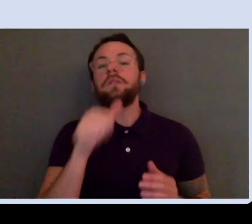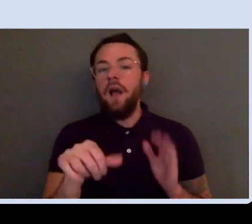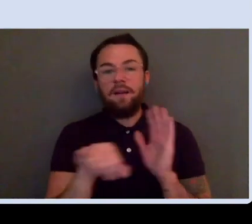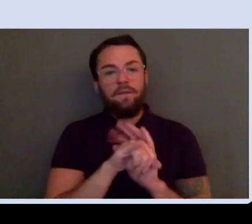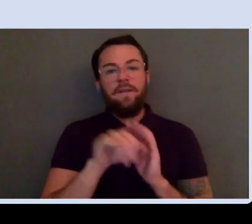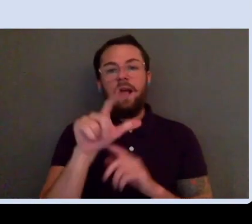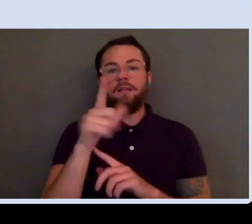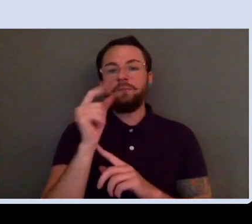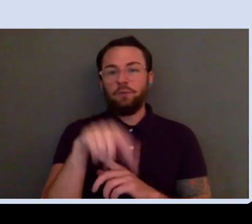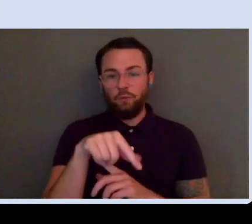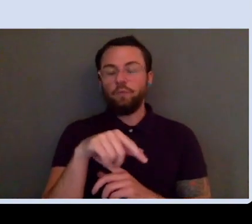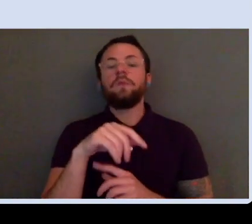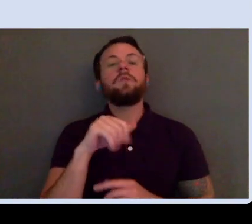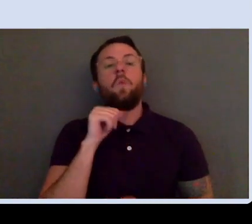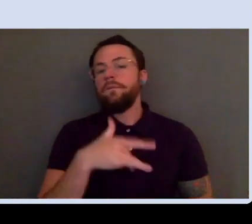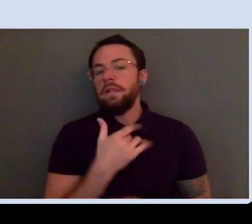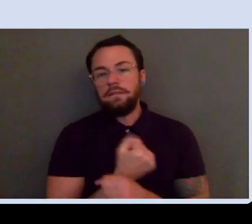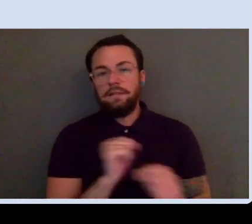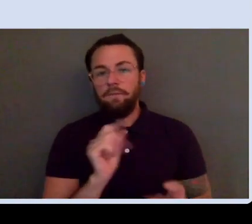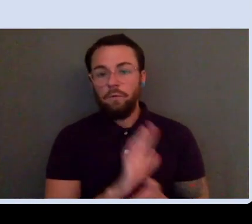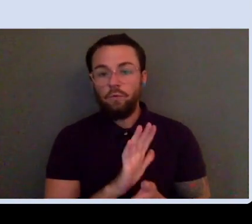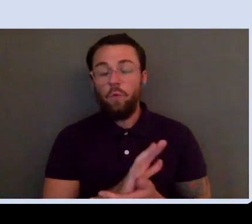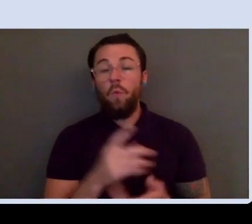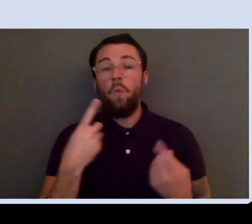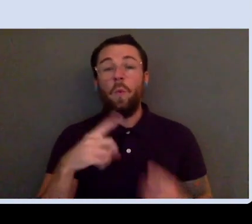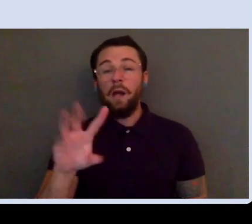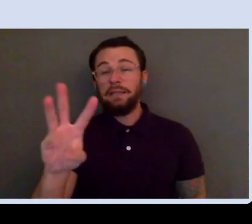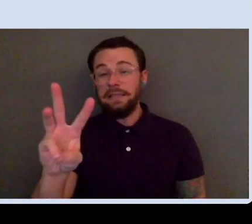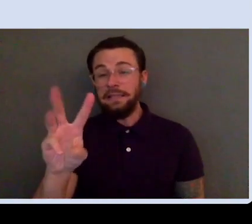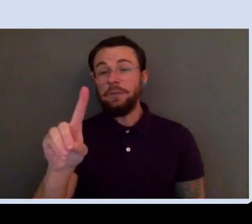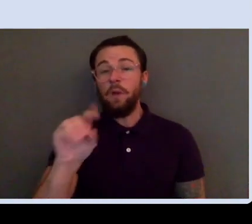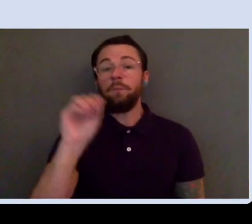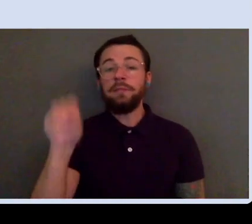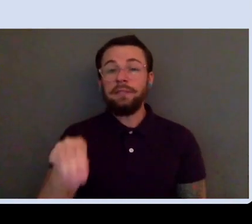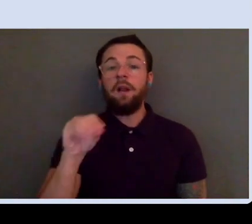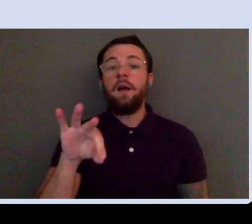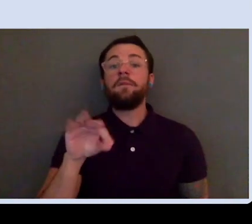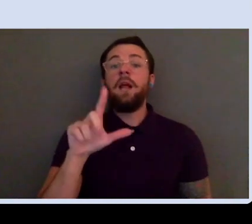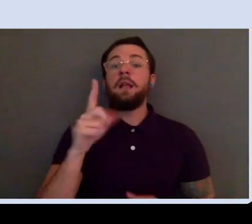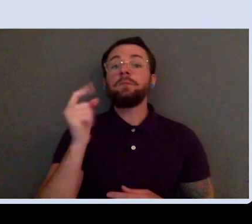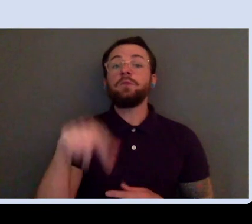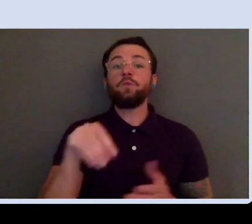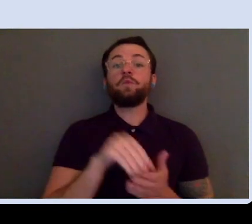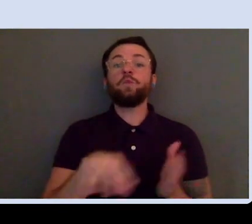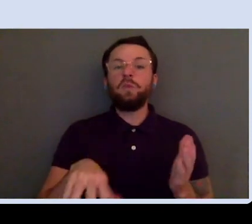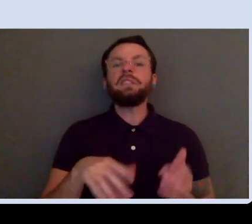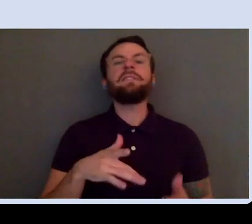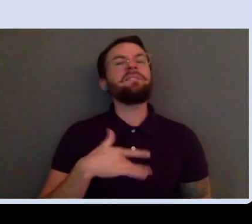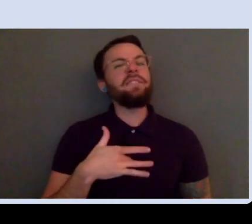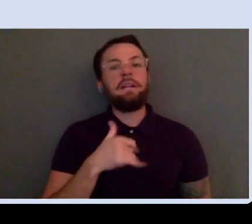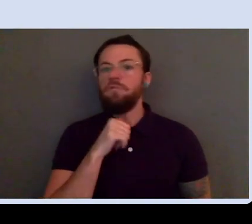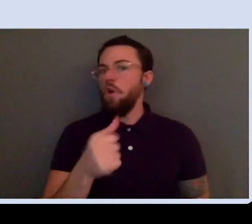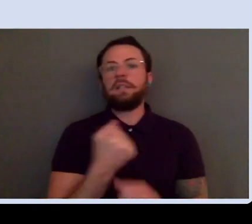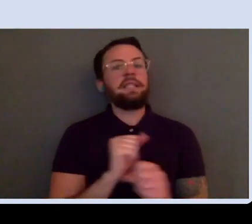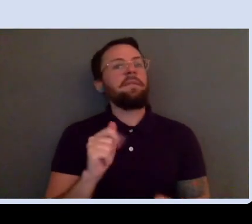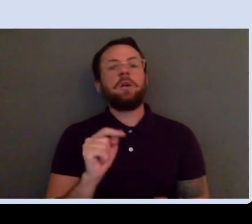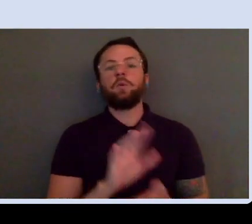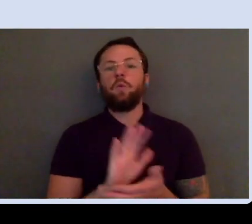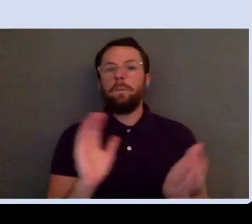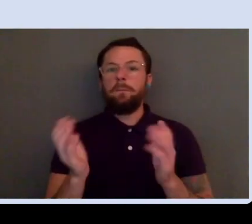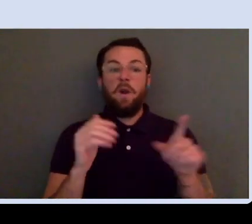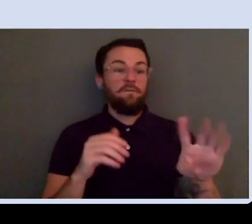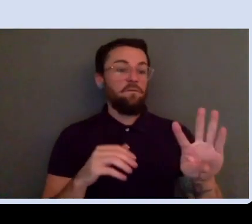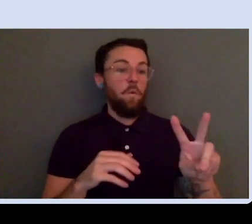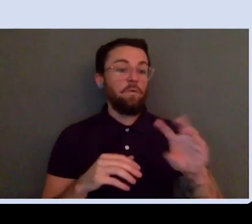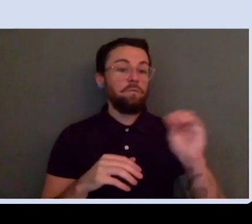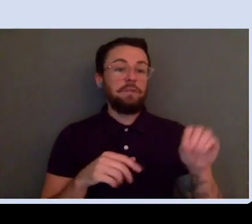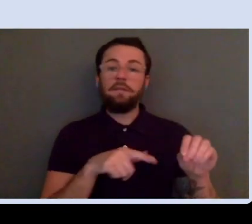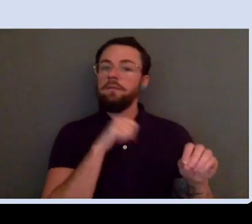42 percentover the students who are not identified as LGBTQ feel unsafe, compared to the 61 percent